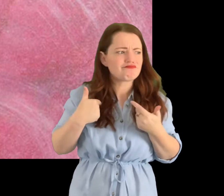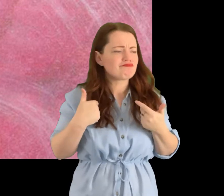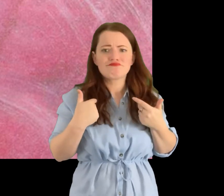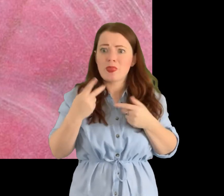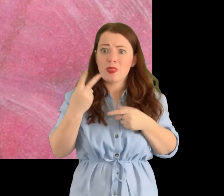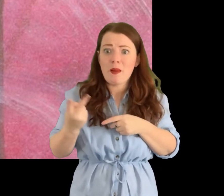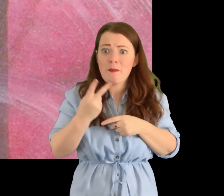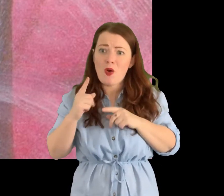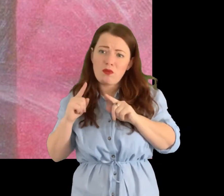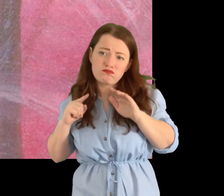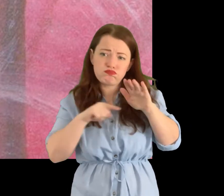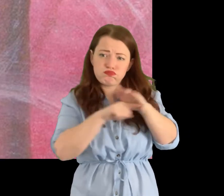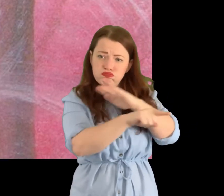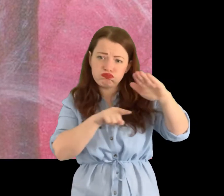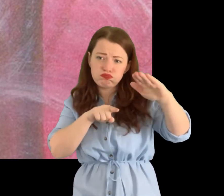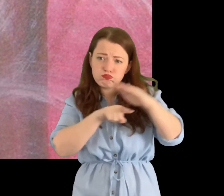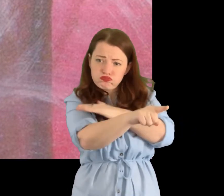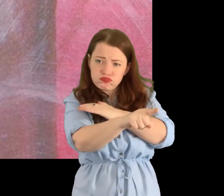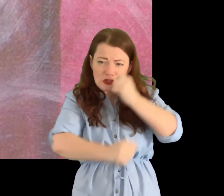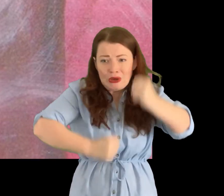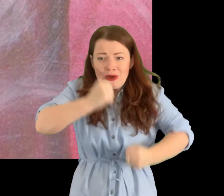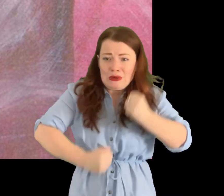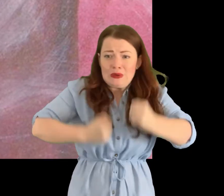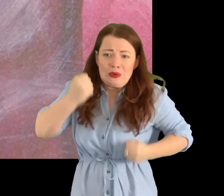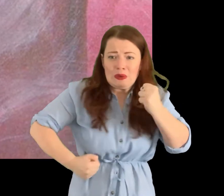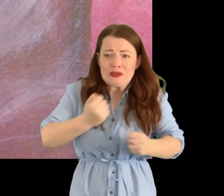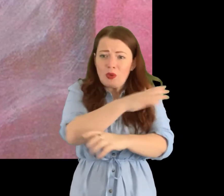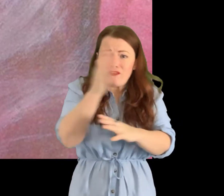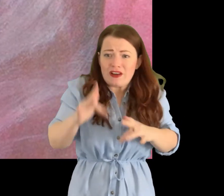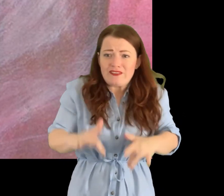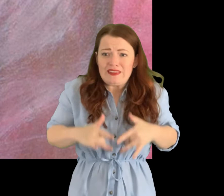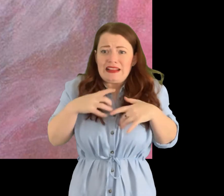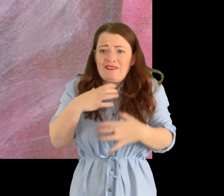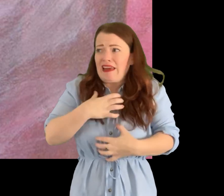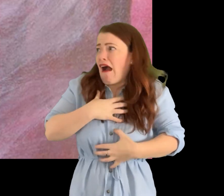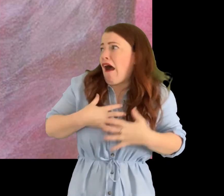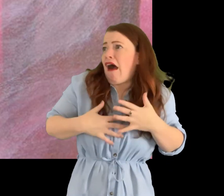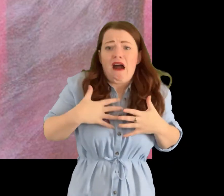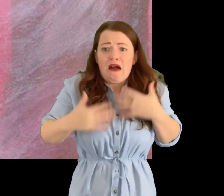They turned and ran and left it standing Off they ran into the forest Feeling fear well up inside them